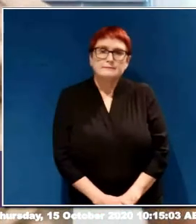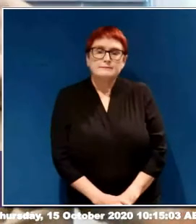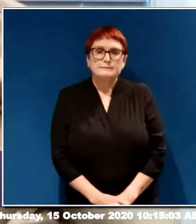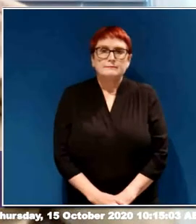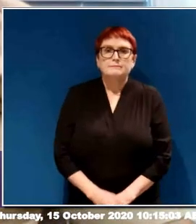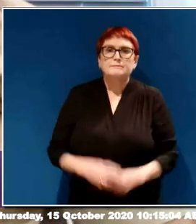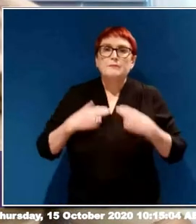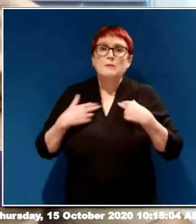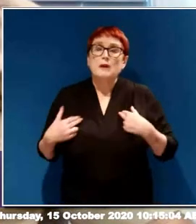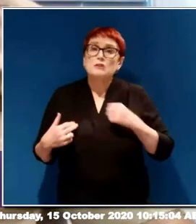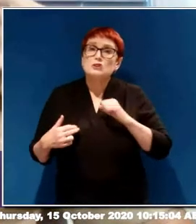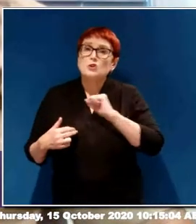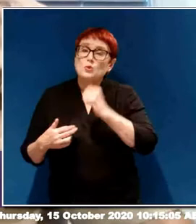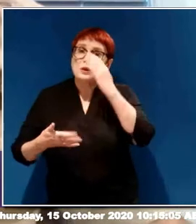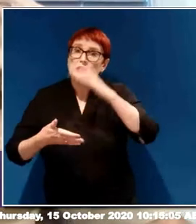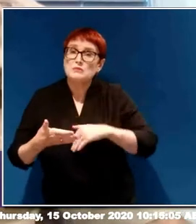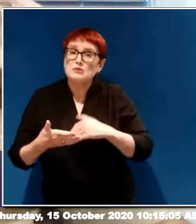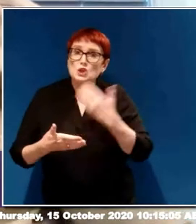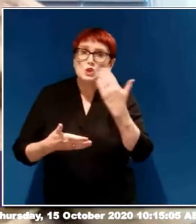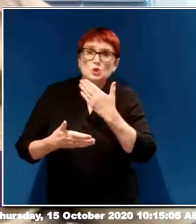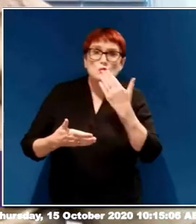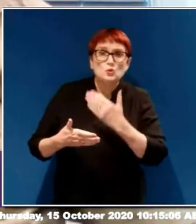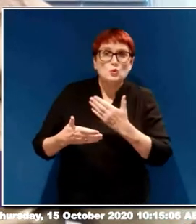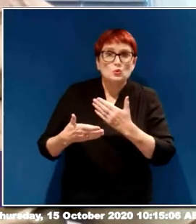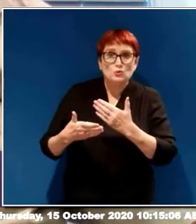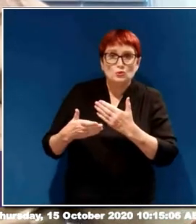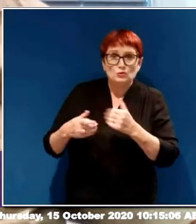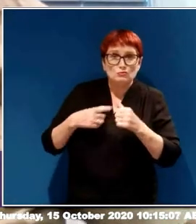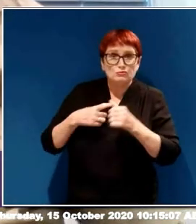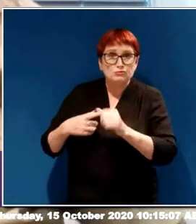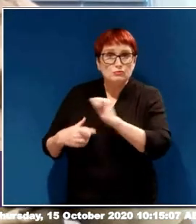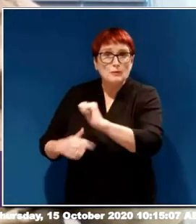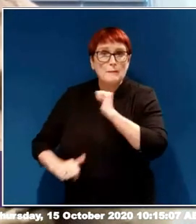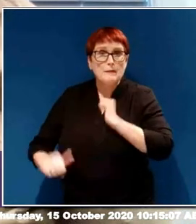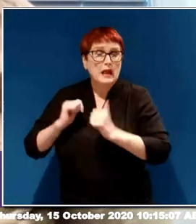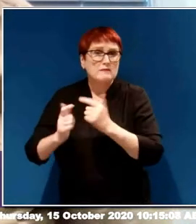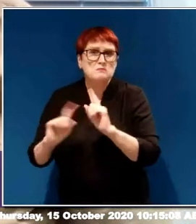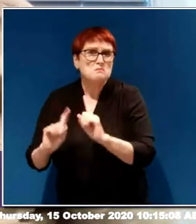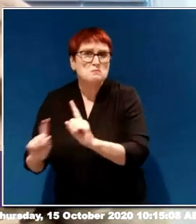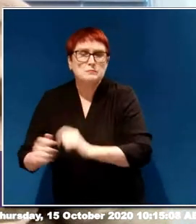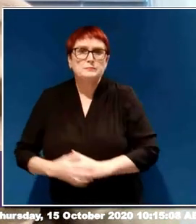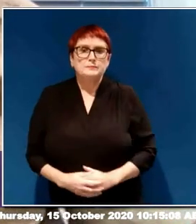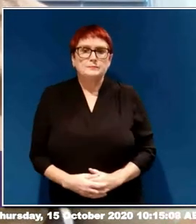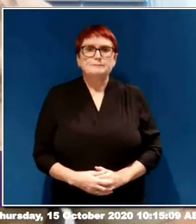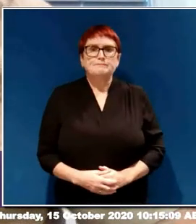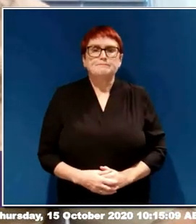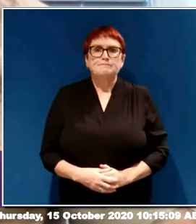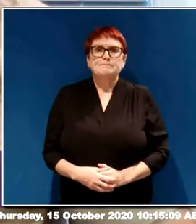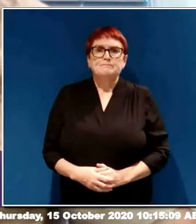to Jack's behaviour at this stage? Did they see him as a naughty kid or did they see him as quirky